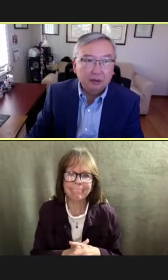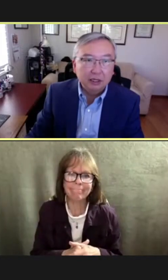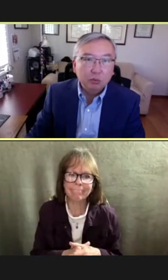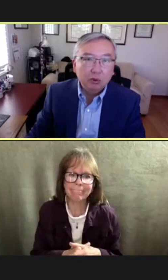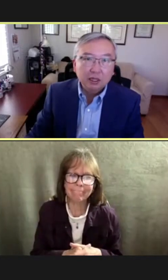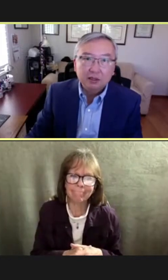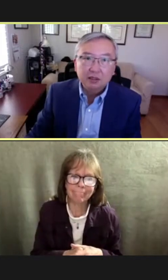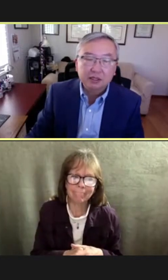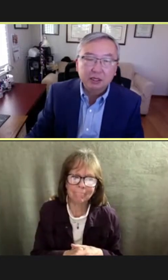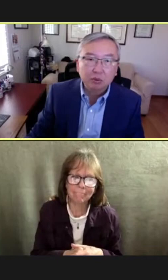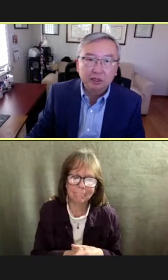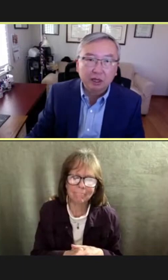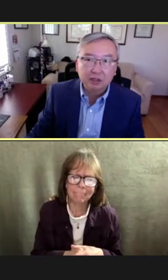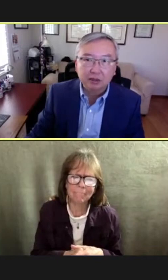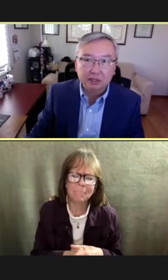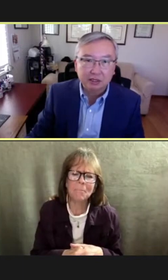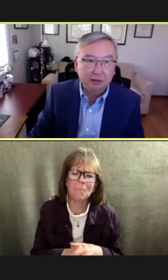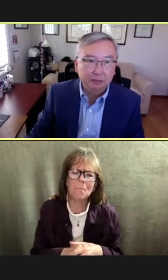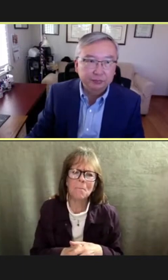And what are some of the consequences?